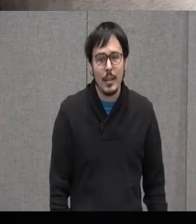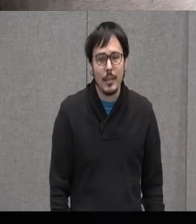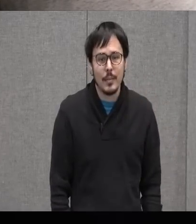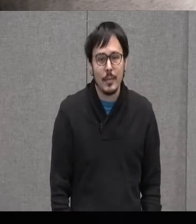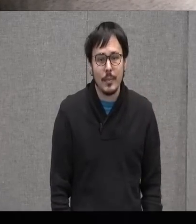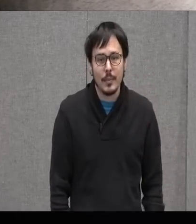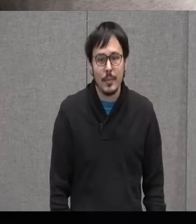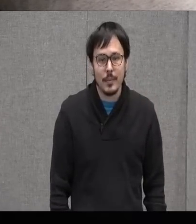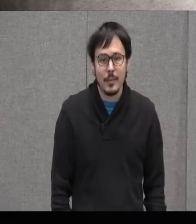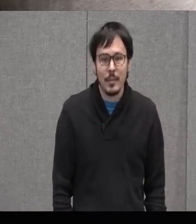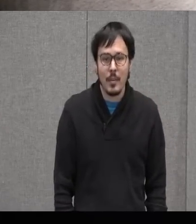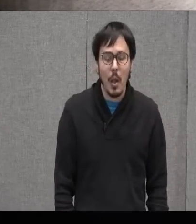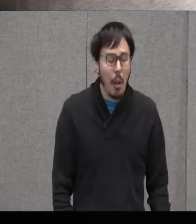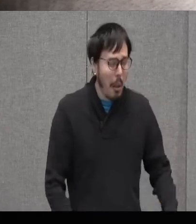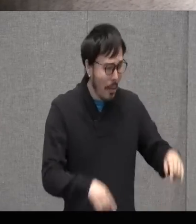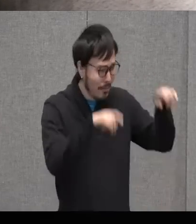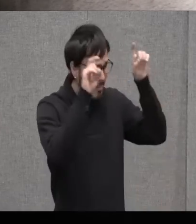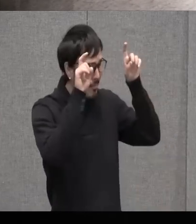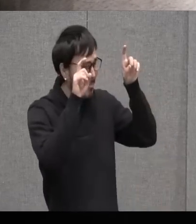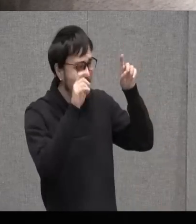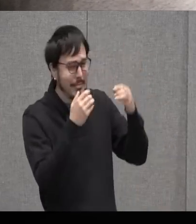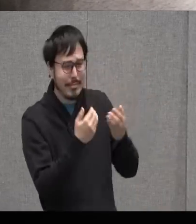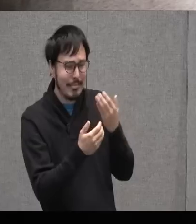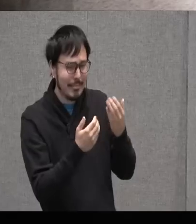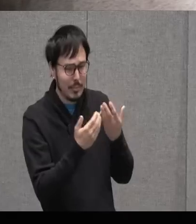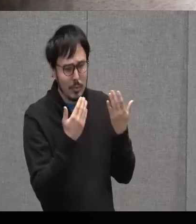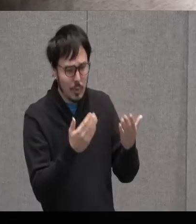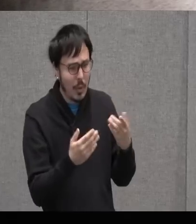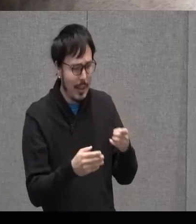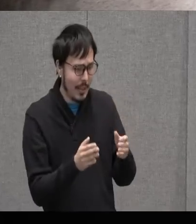Let's just grab the book and shake off all this pi.